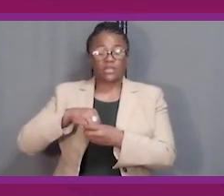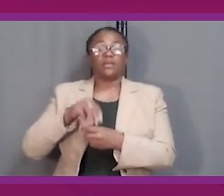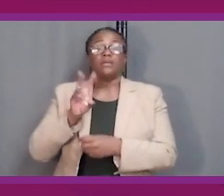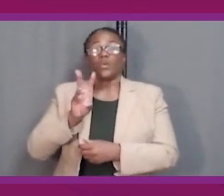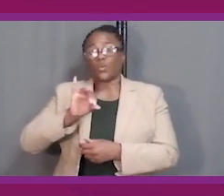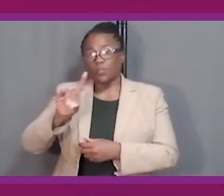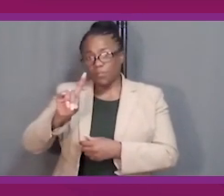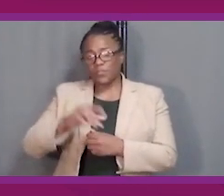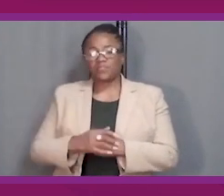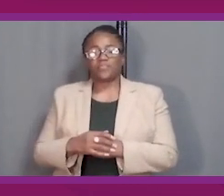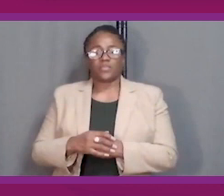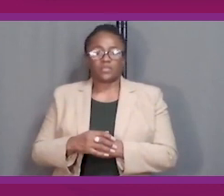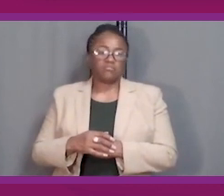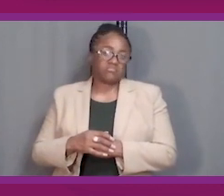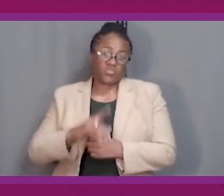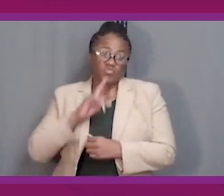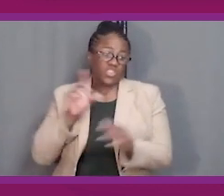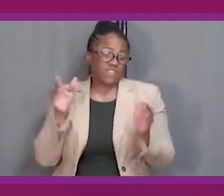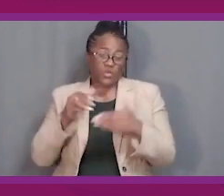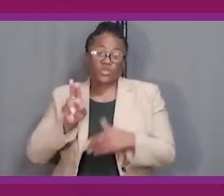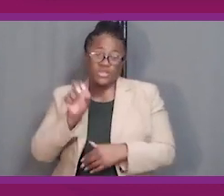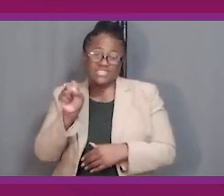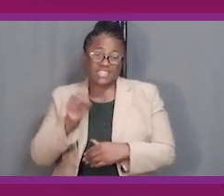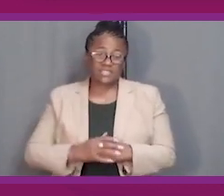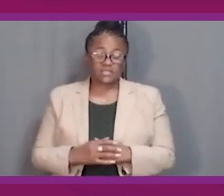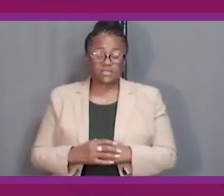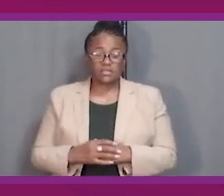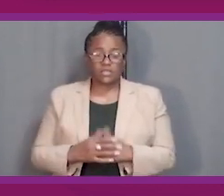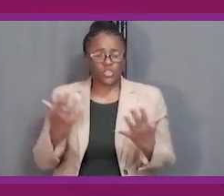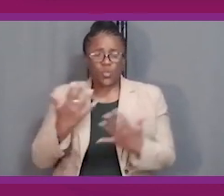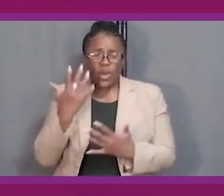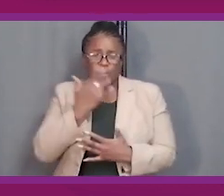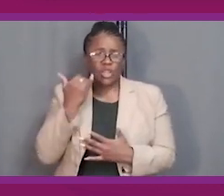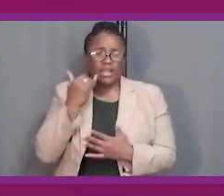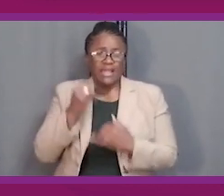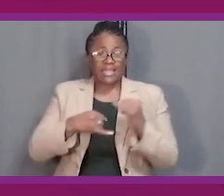international disability organizations to achieve this vision of global disability justice?